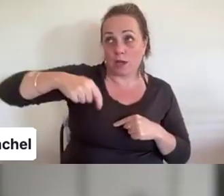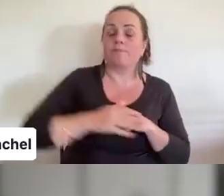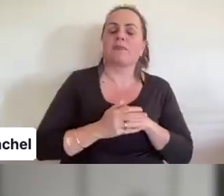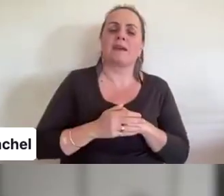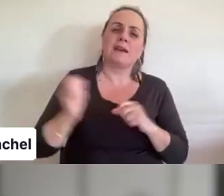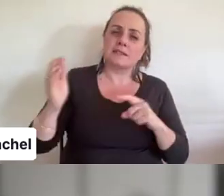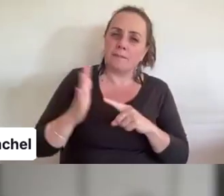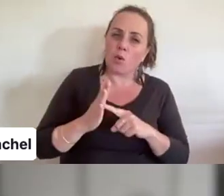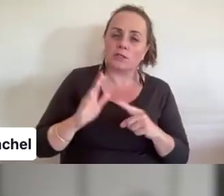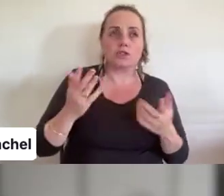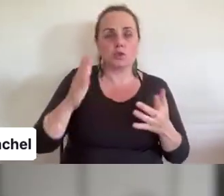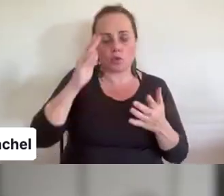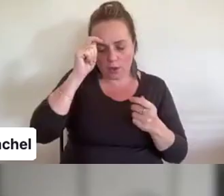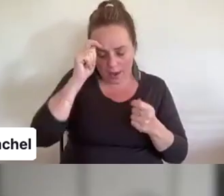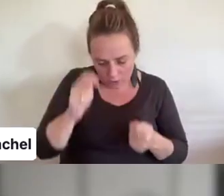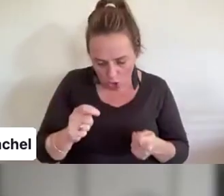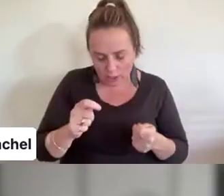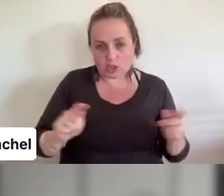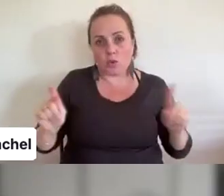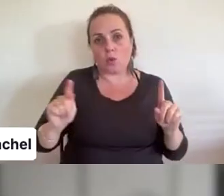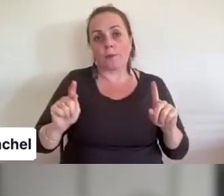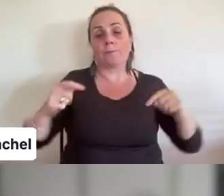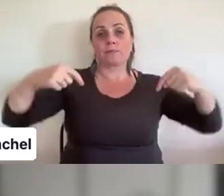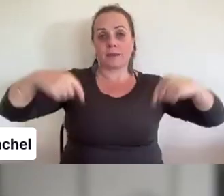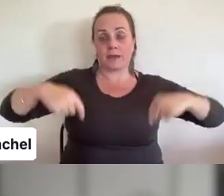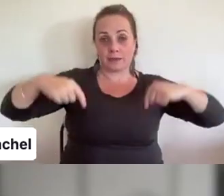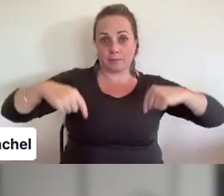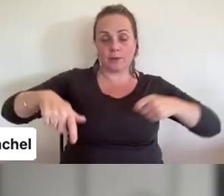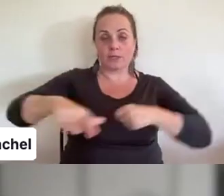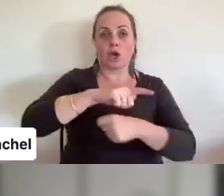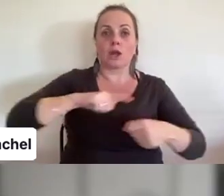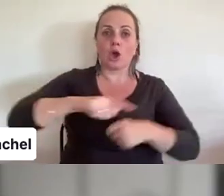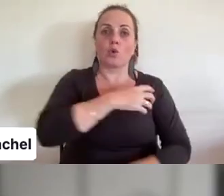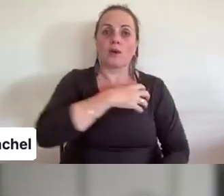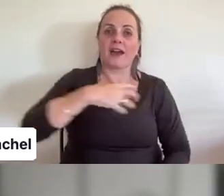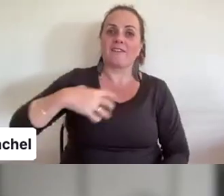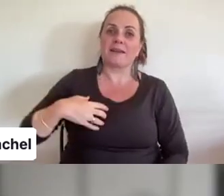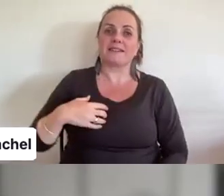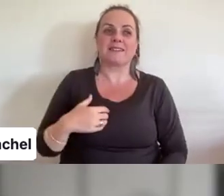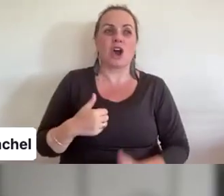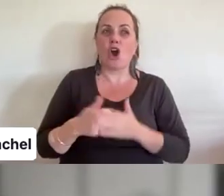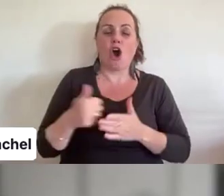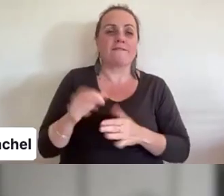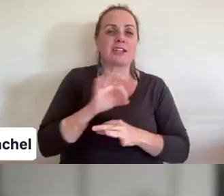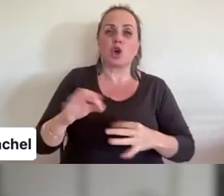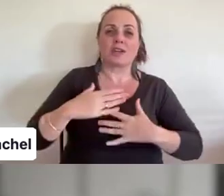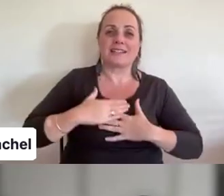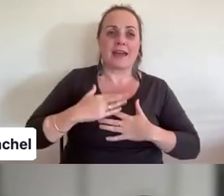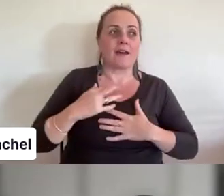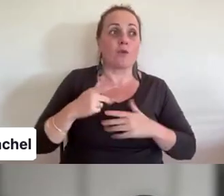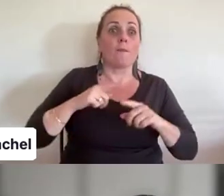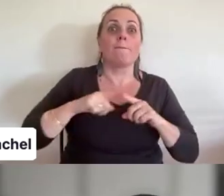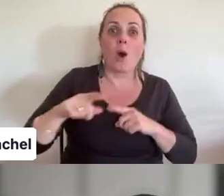acknowledge that at the moment local government is often not safe for most and many different